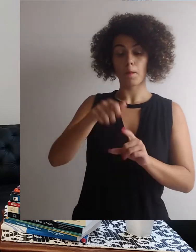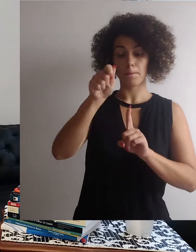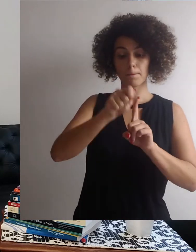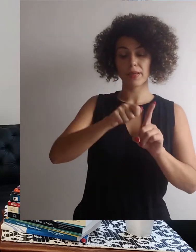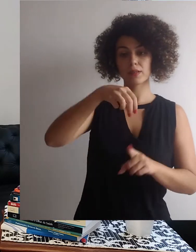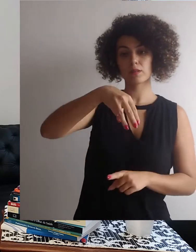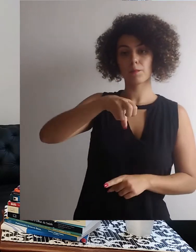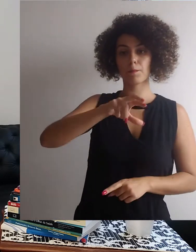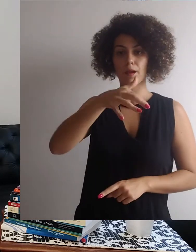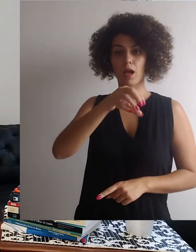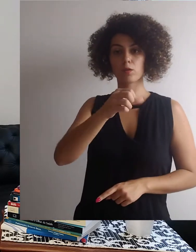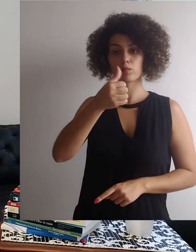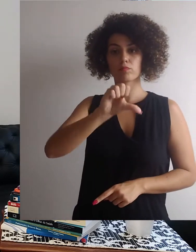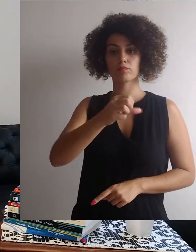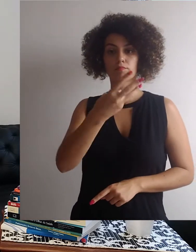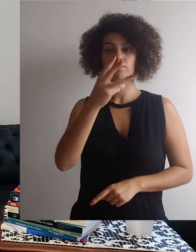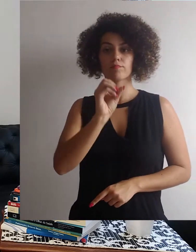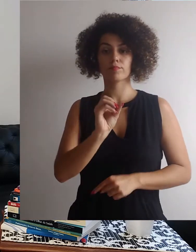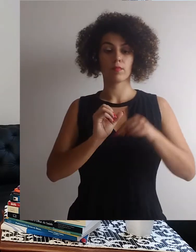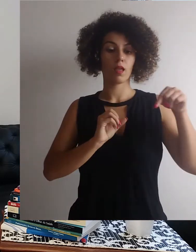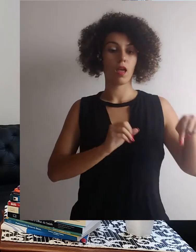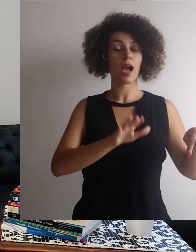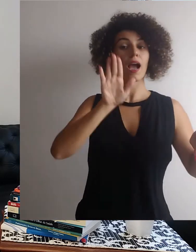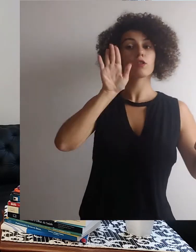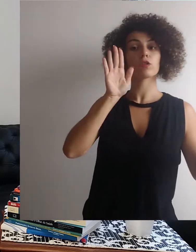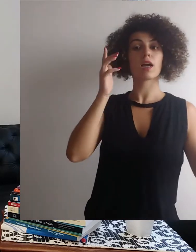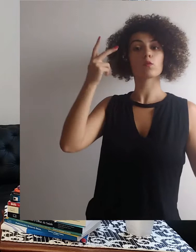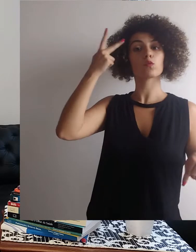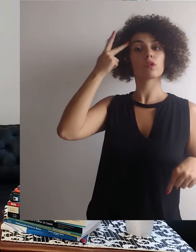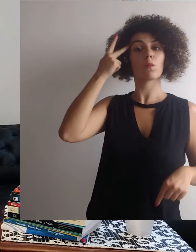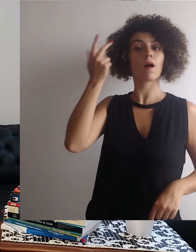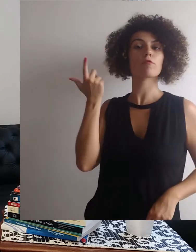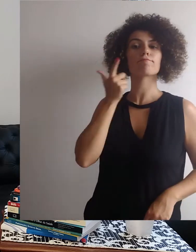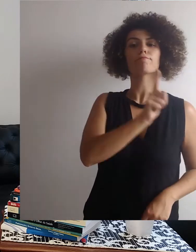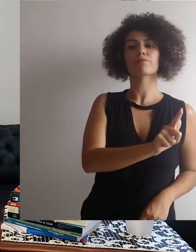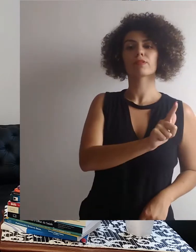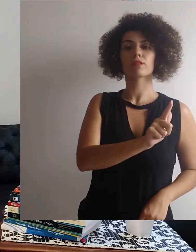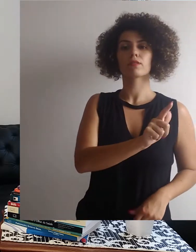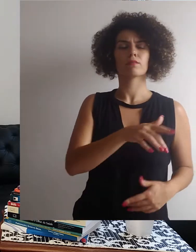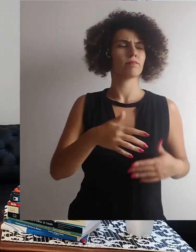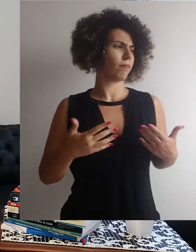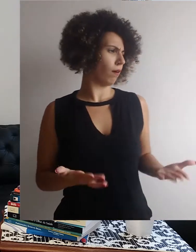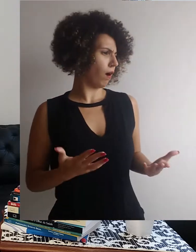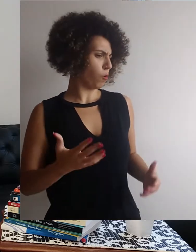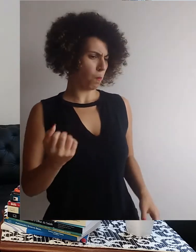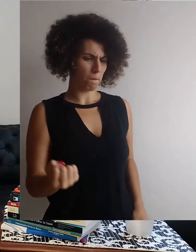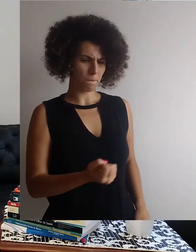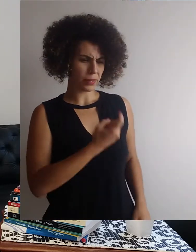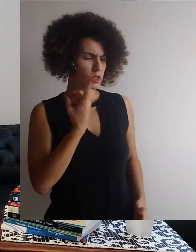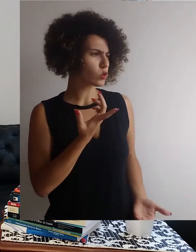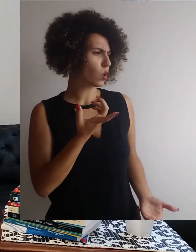elections took place in March 1930 and Julio Prestes, the candidate of São Paulo, won the election. The